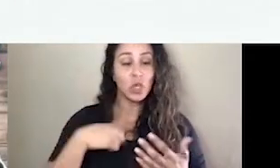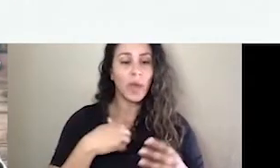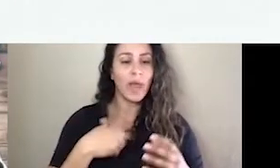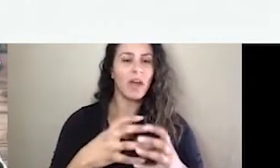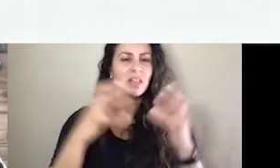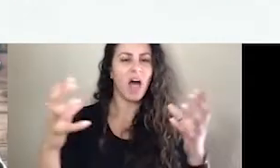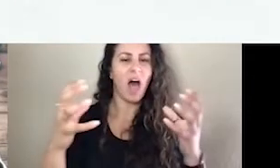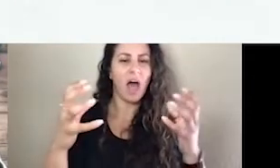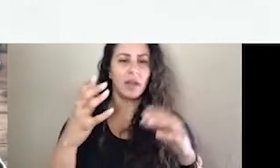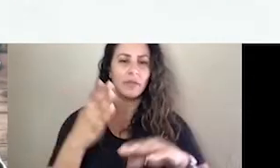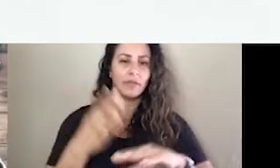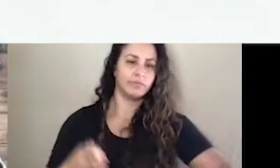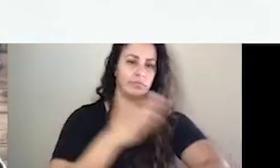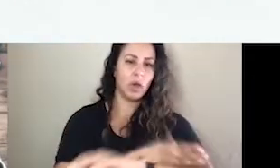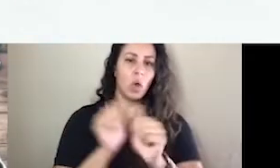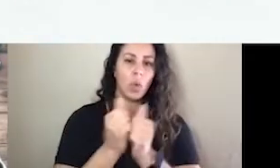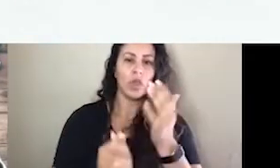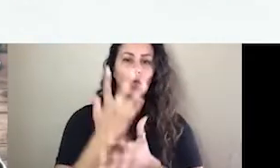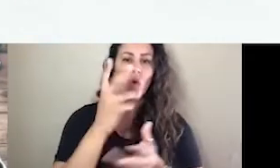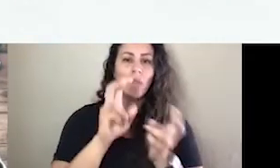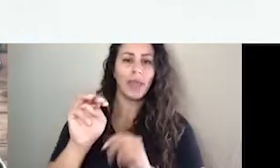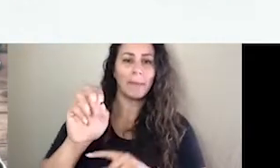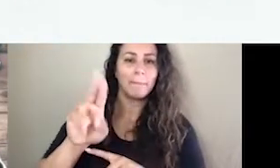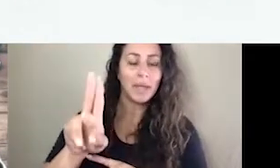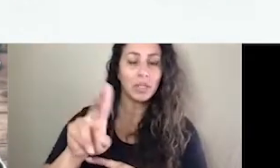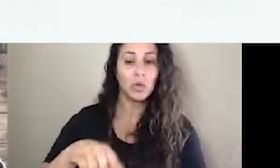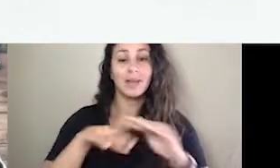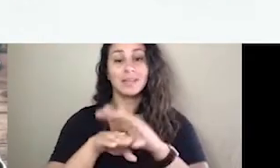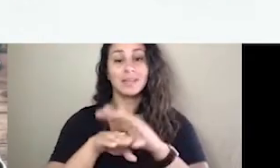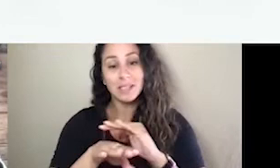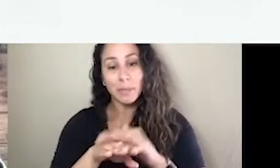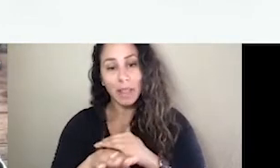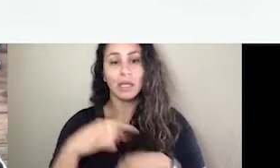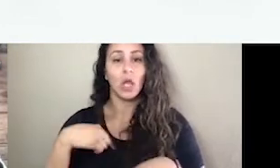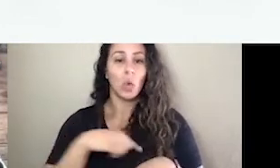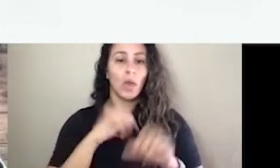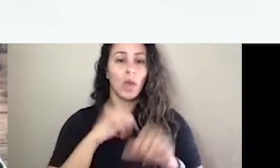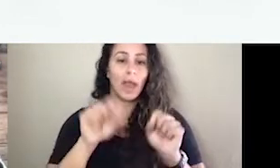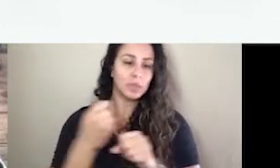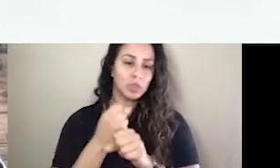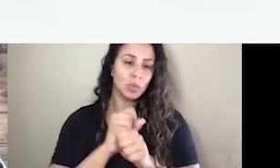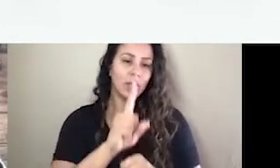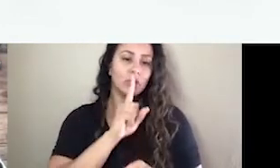WE HAVE UPDATED OUR ATTRIBUTES AND THAT THE KEYBOARD IS FULLY ACCESSIBLE.